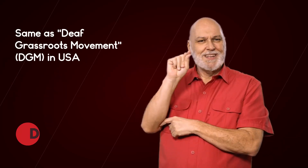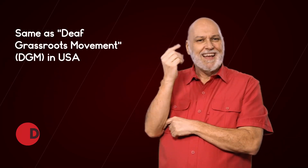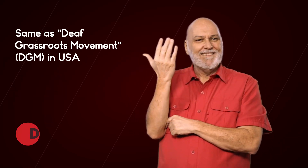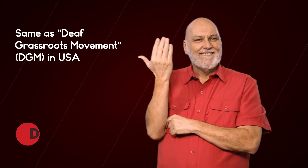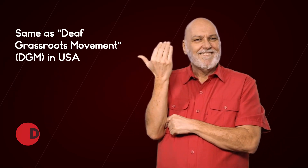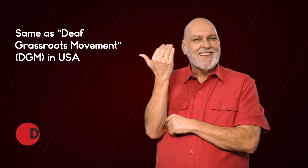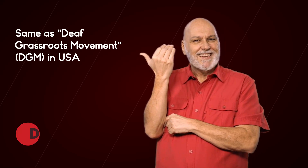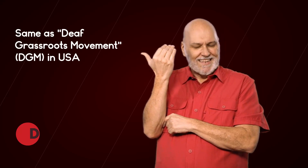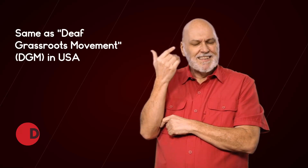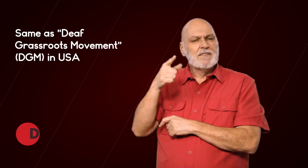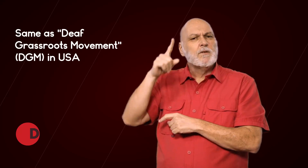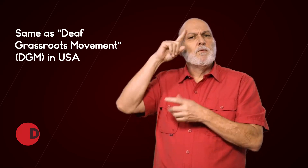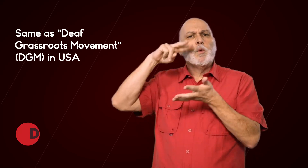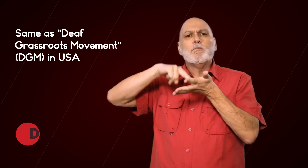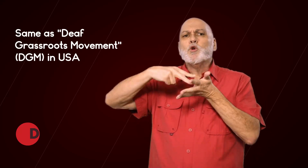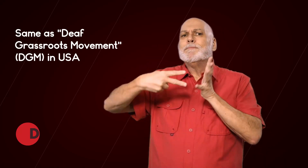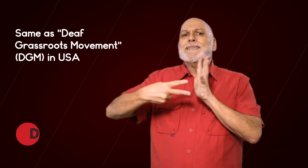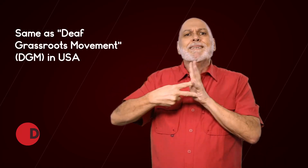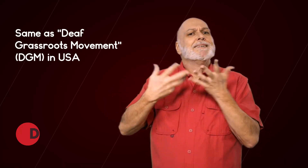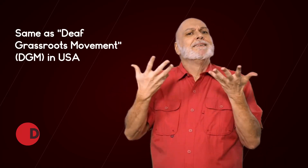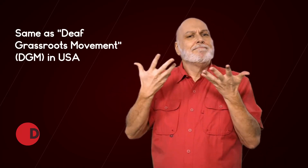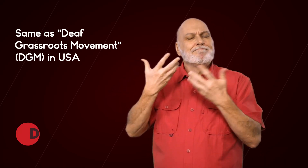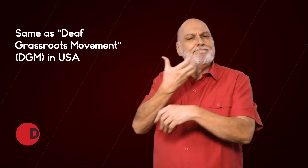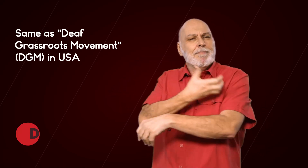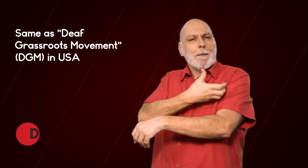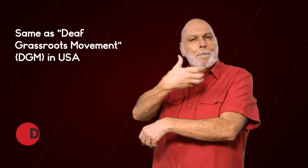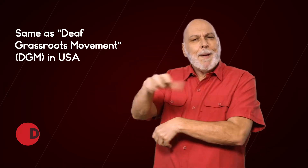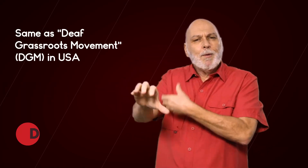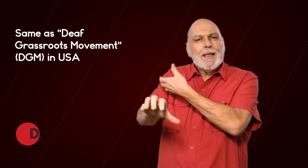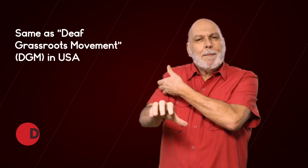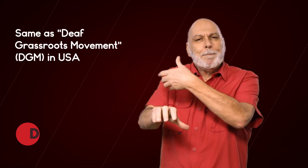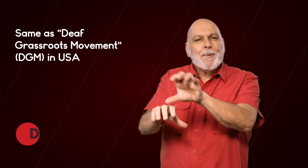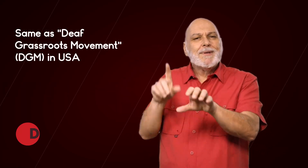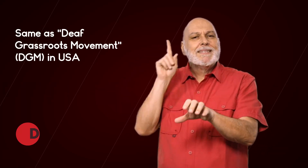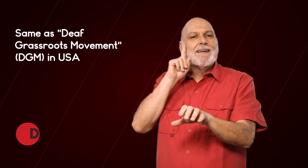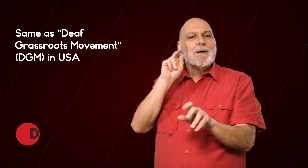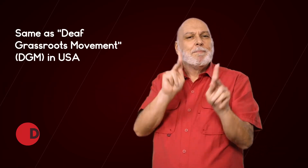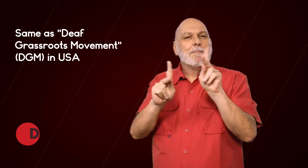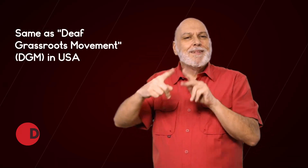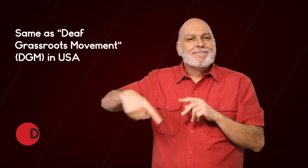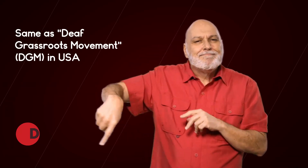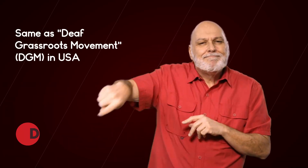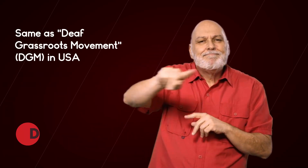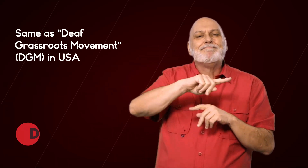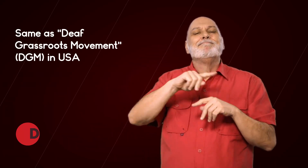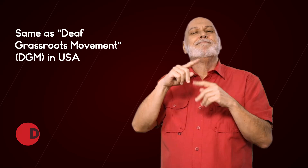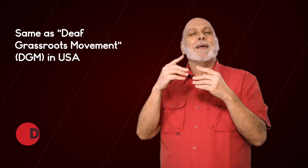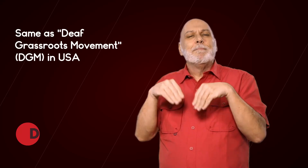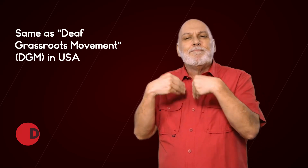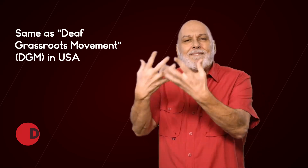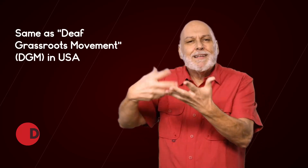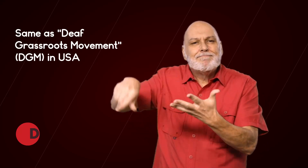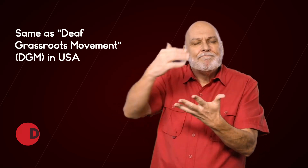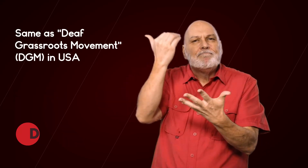DGM was launched in 2015. Its purpose?